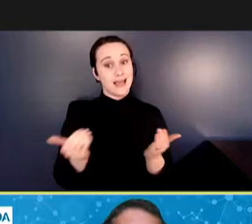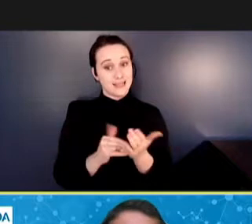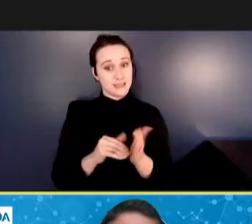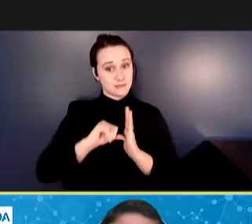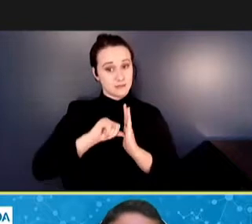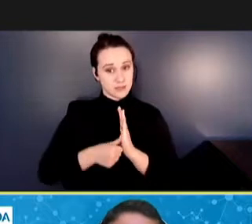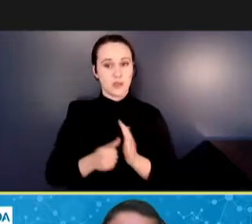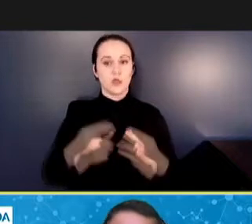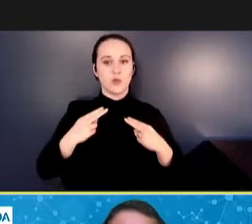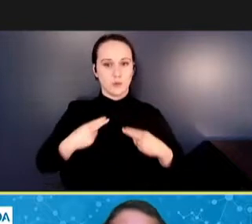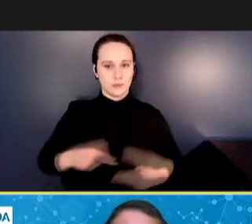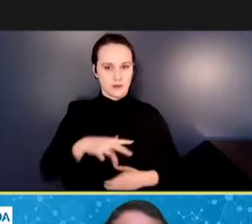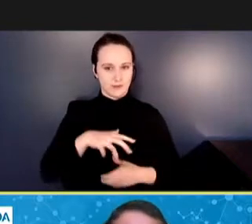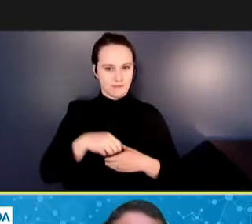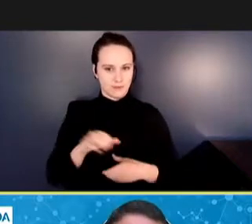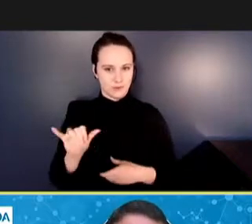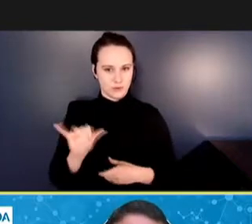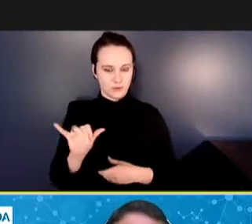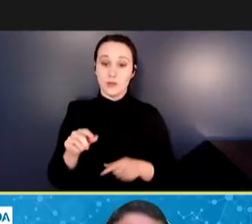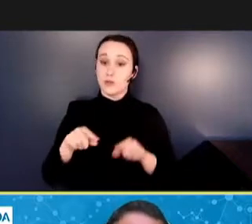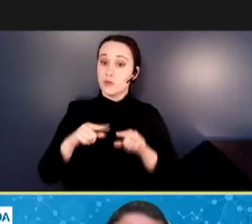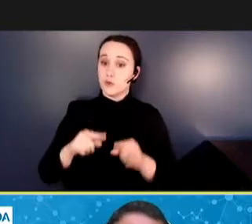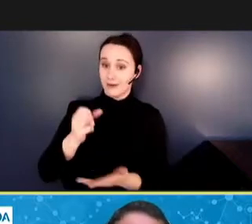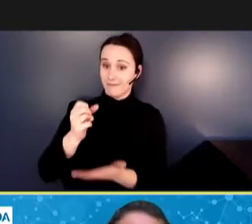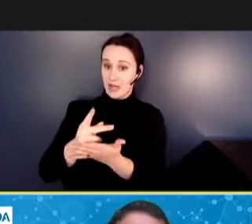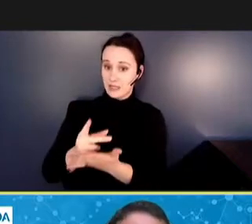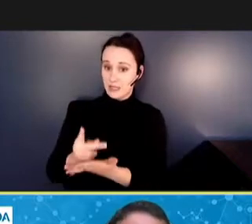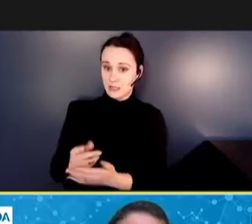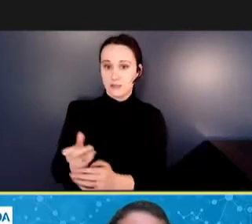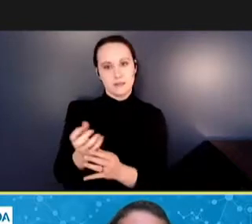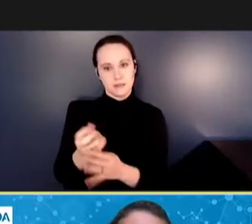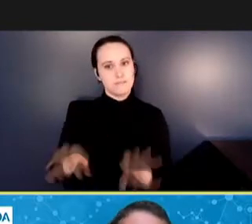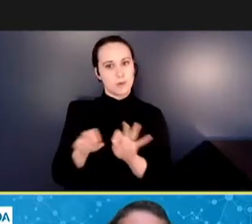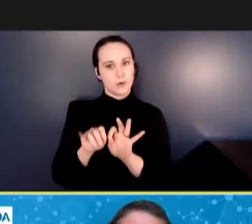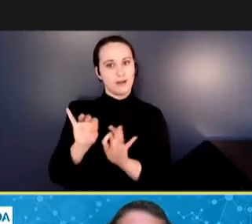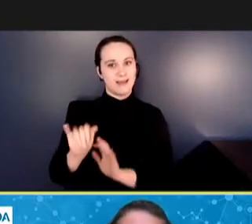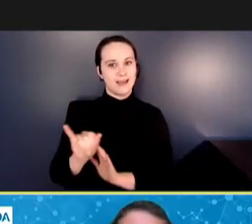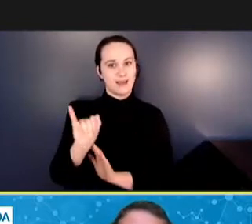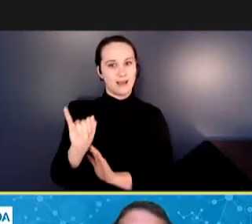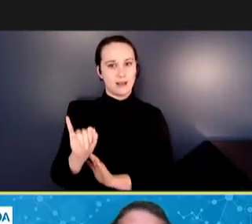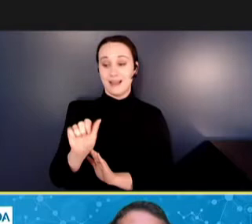validation is important, especially when AI model has high level of influence and the